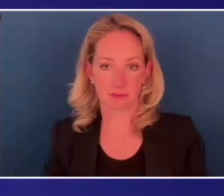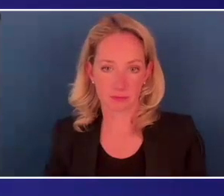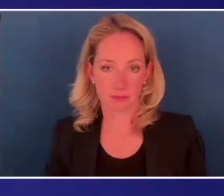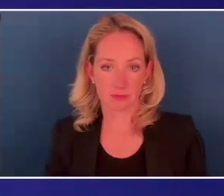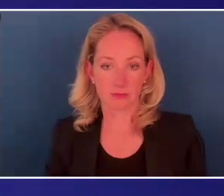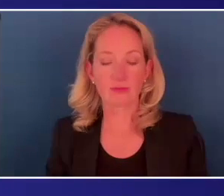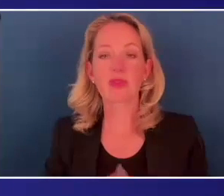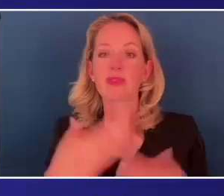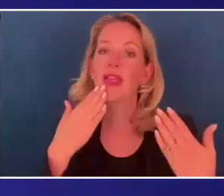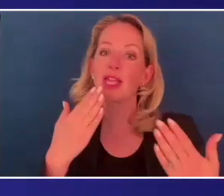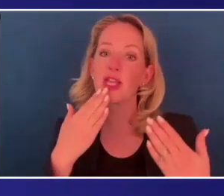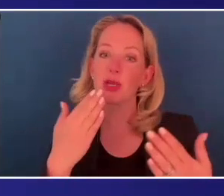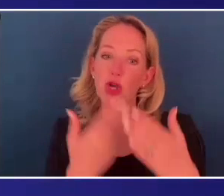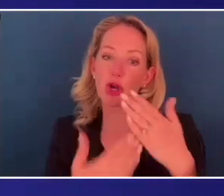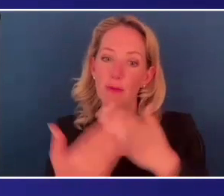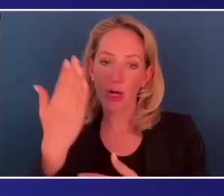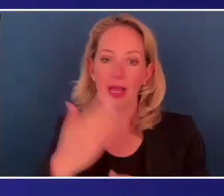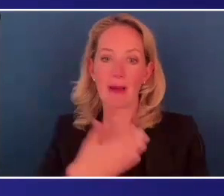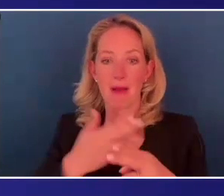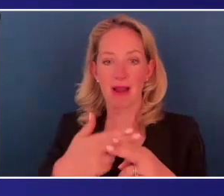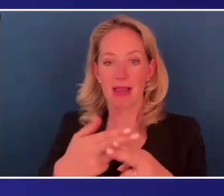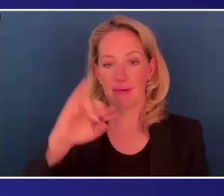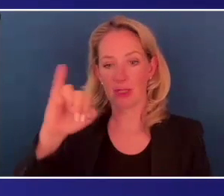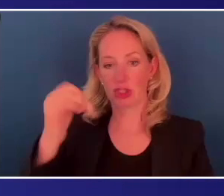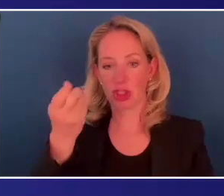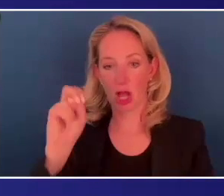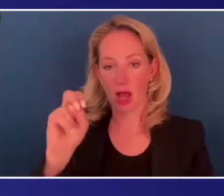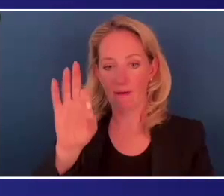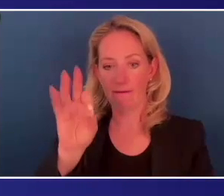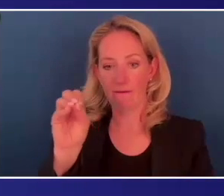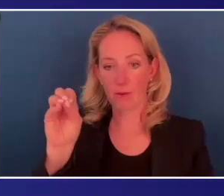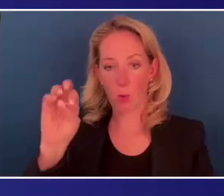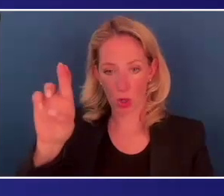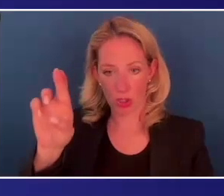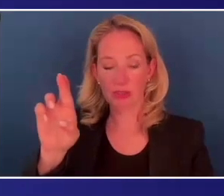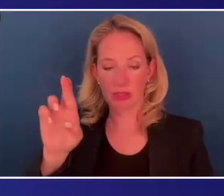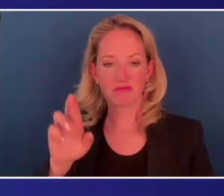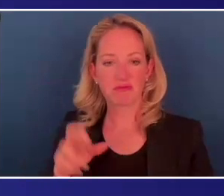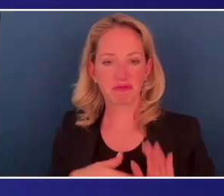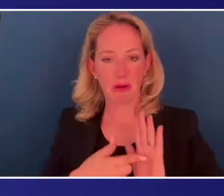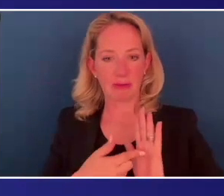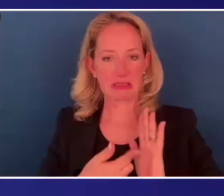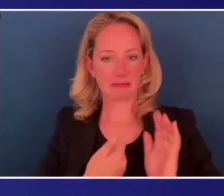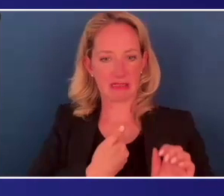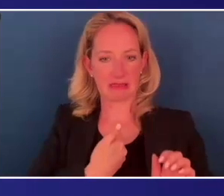Thank you. Good morning. My name is John For and I'm speaking on my own behalf. Thank you for the opportunity.